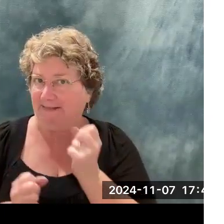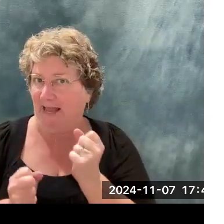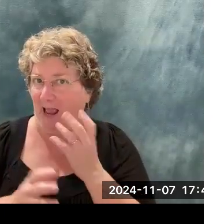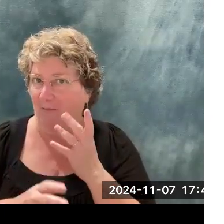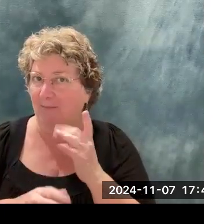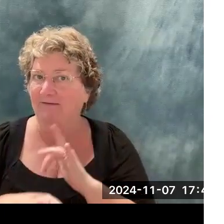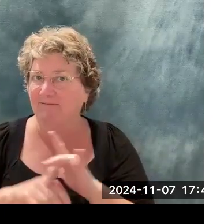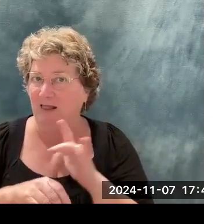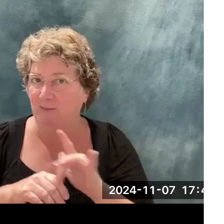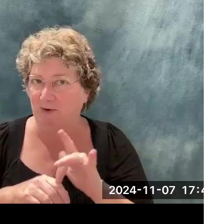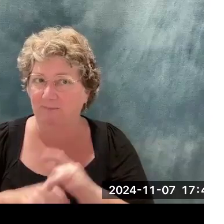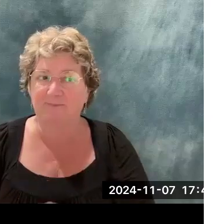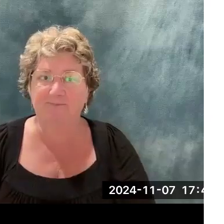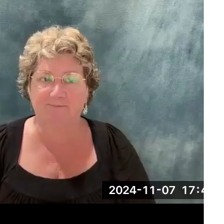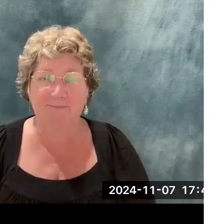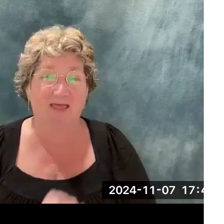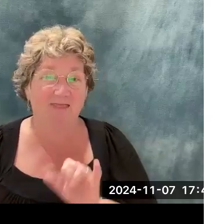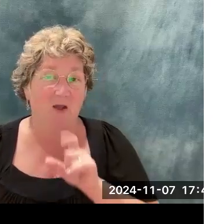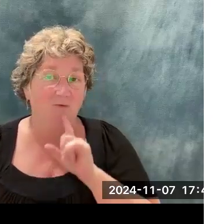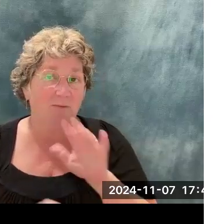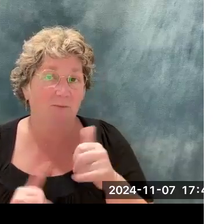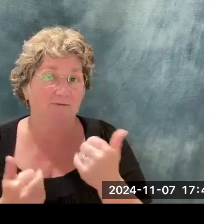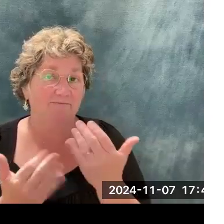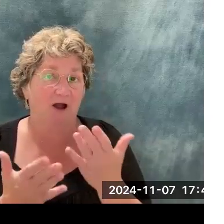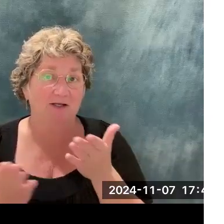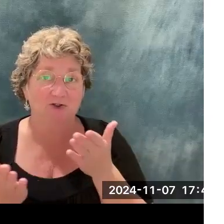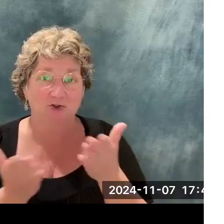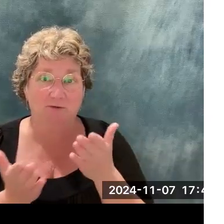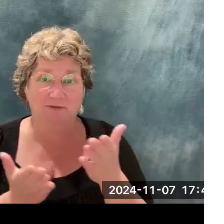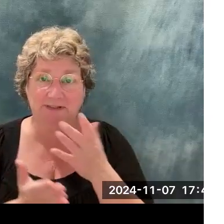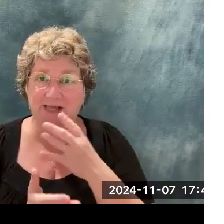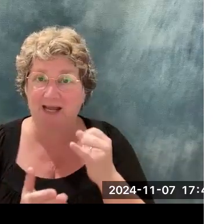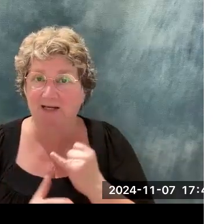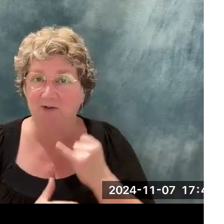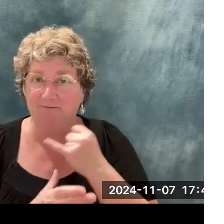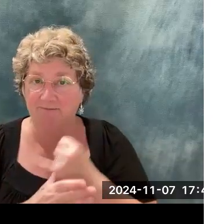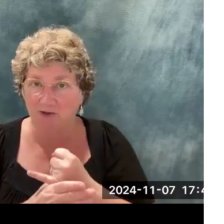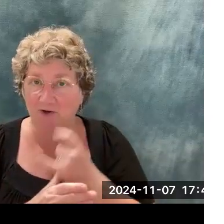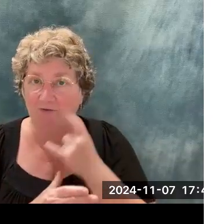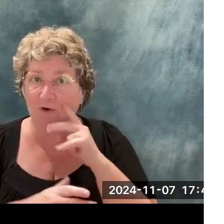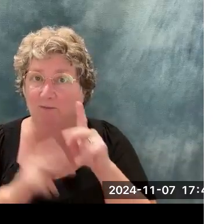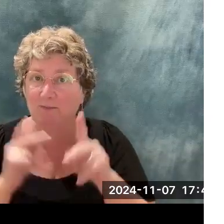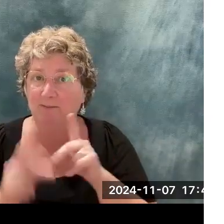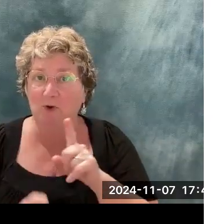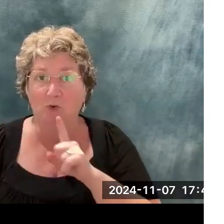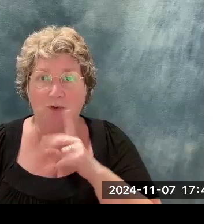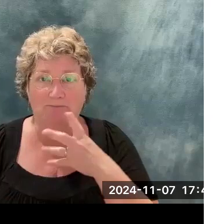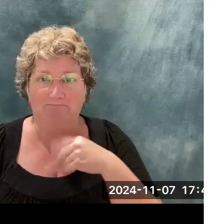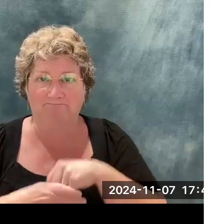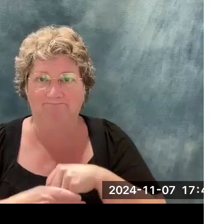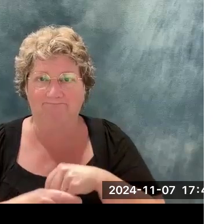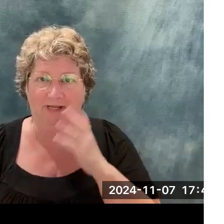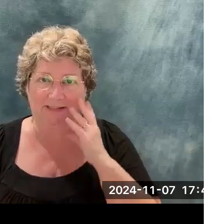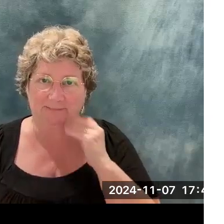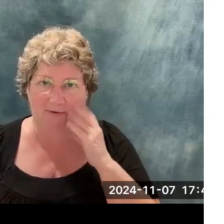and interventions to people who are experiencing distress or some sort of conflict in their current